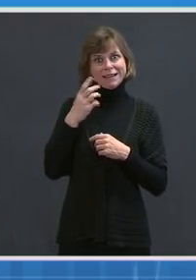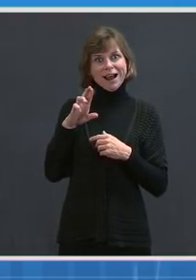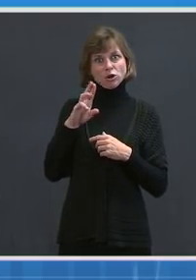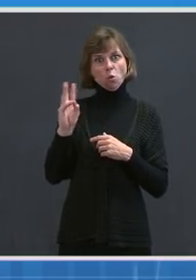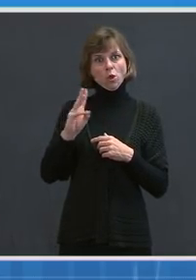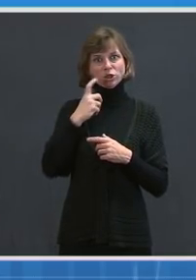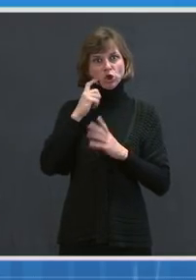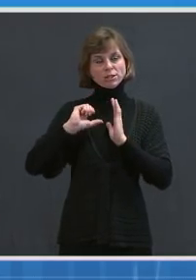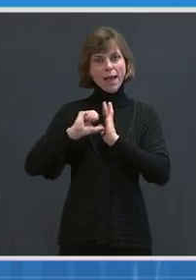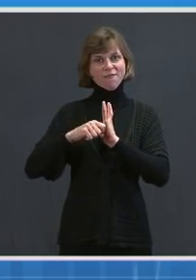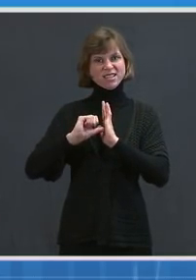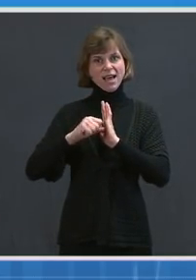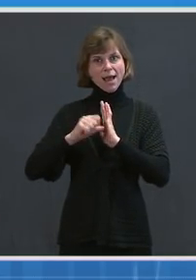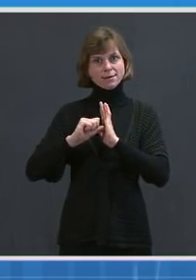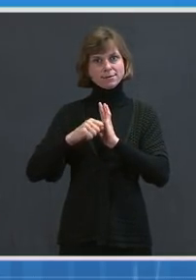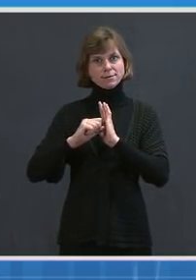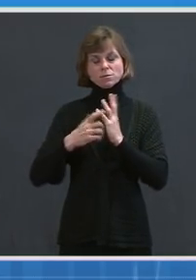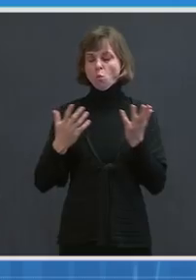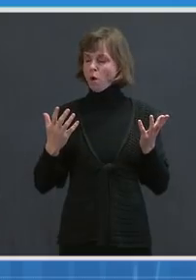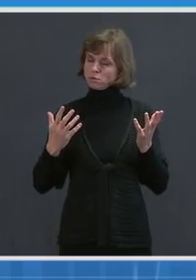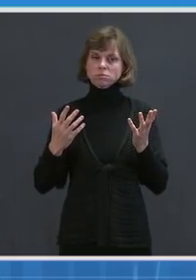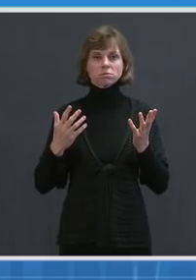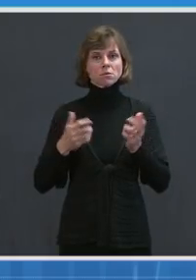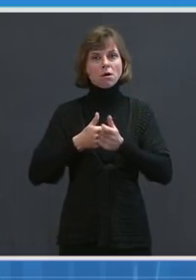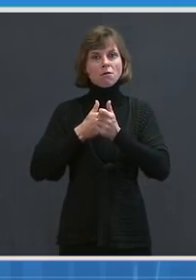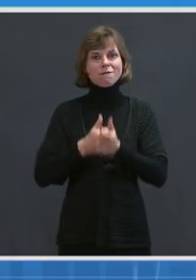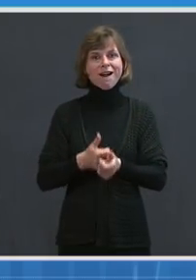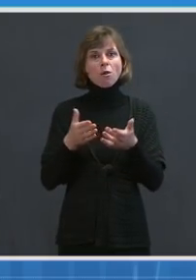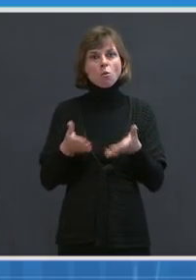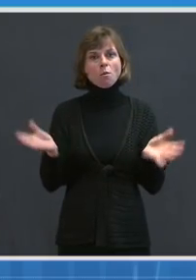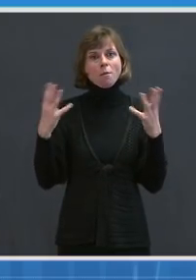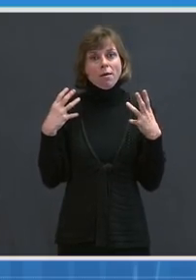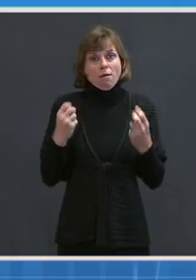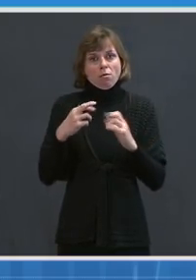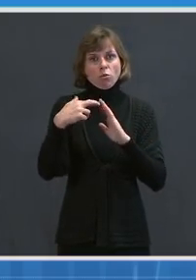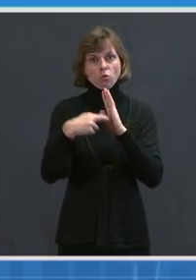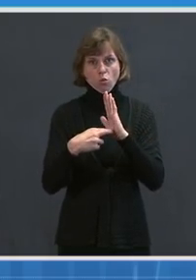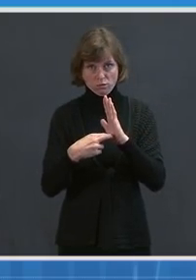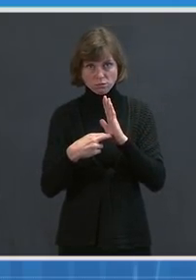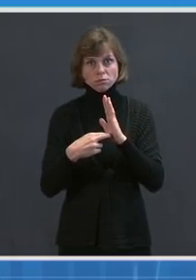adherence to the public health measures in an arena